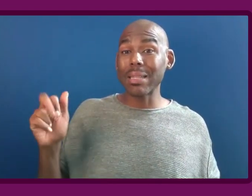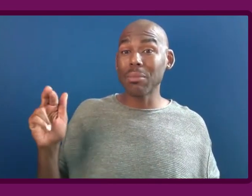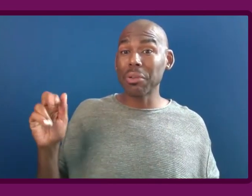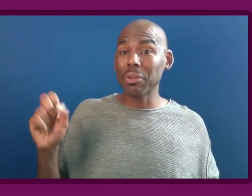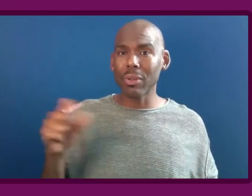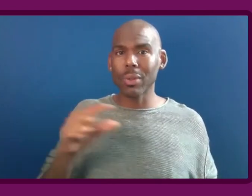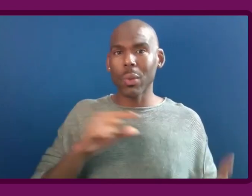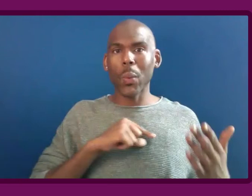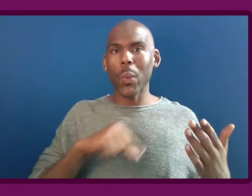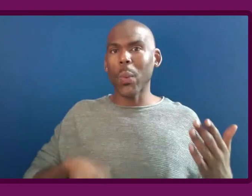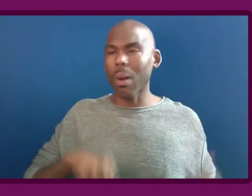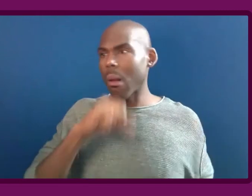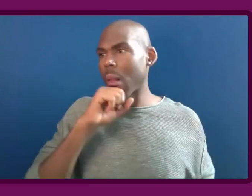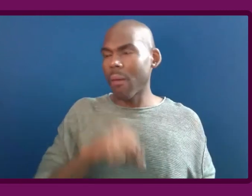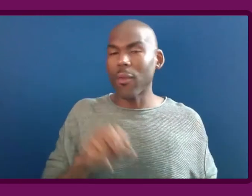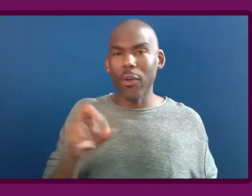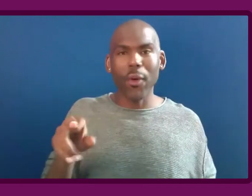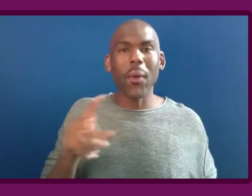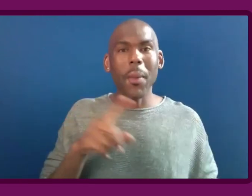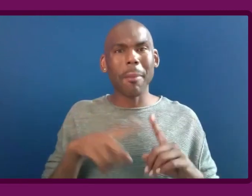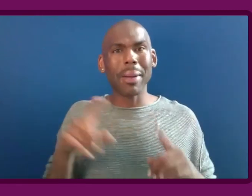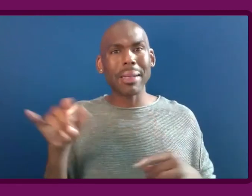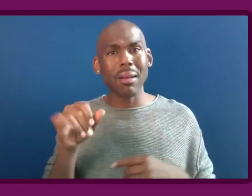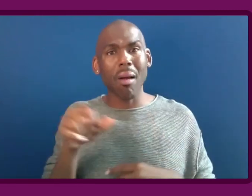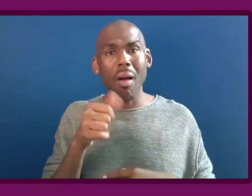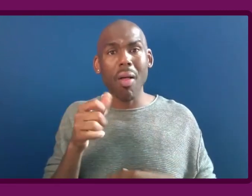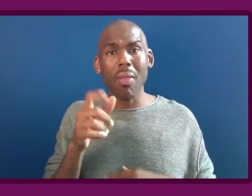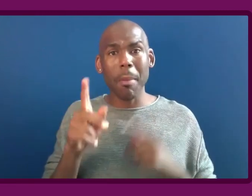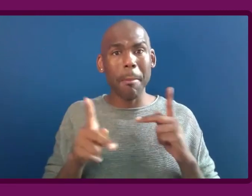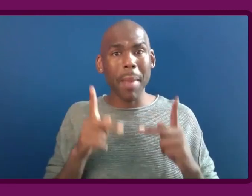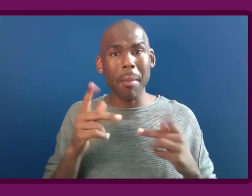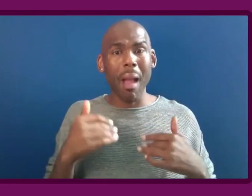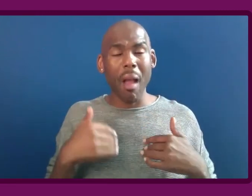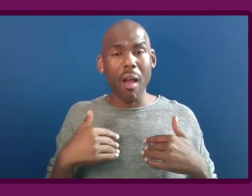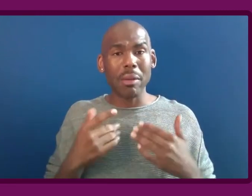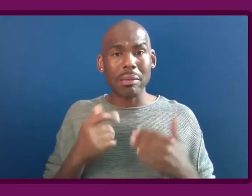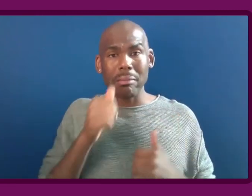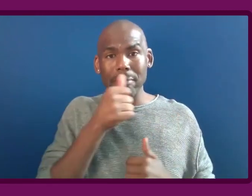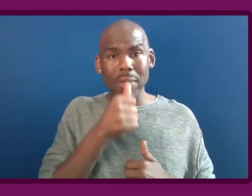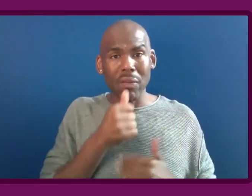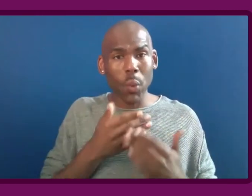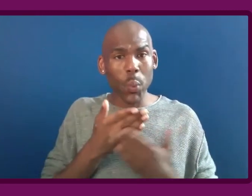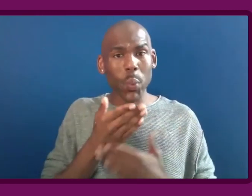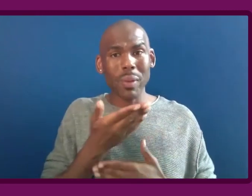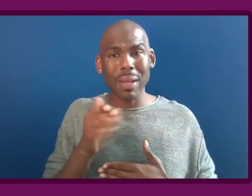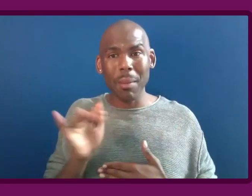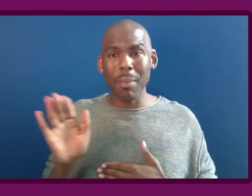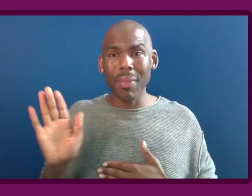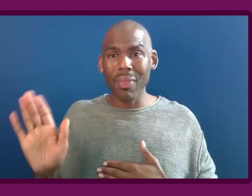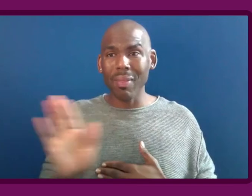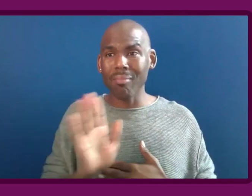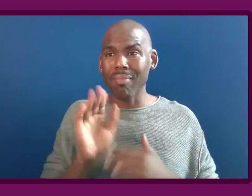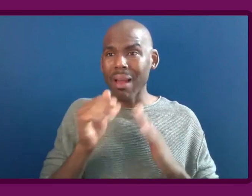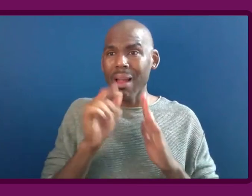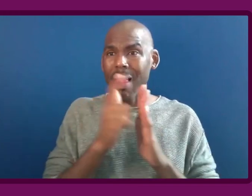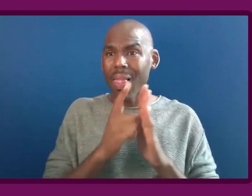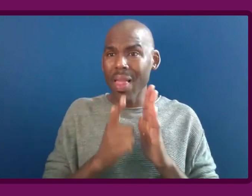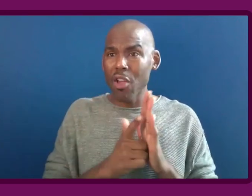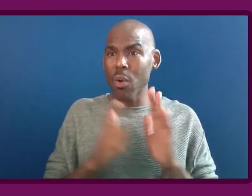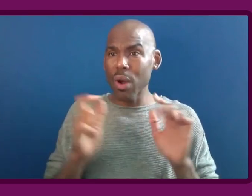But I feel that this movement, I worry that it's less about disability justice and more just about